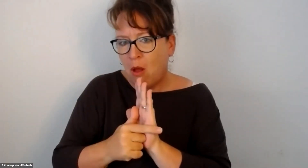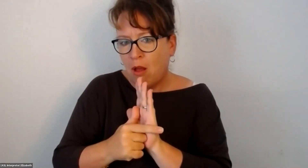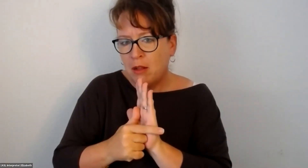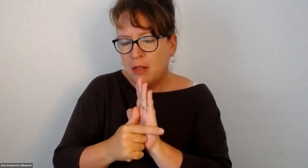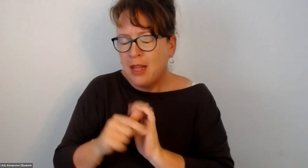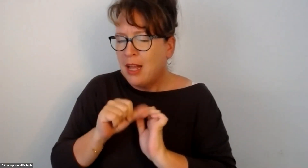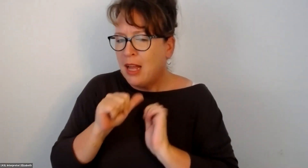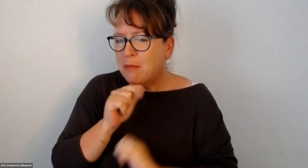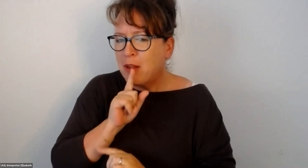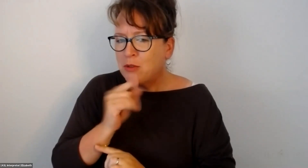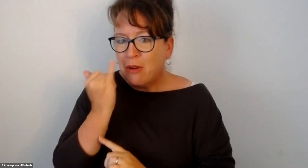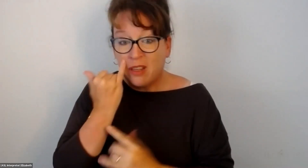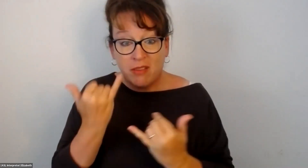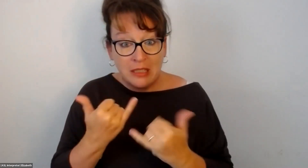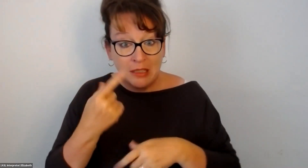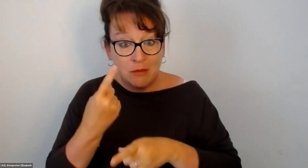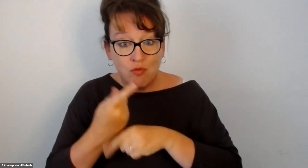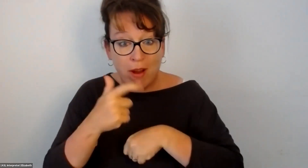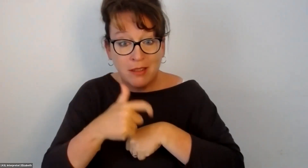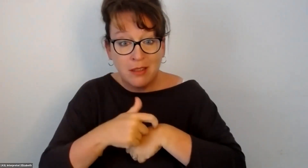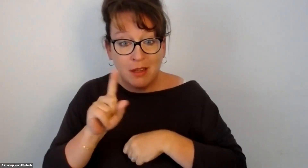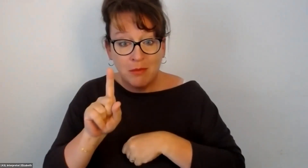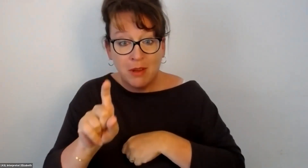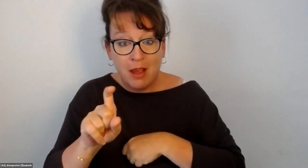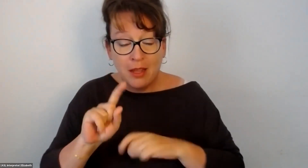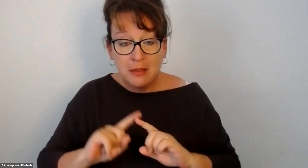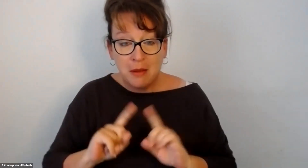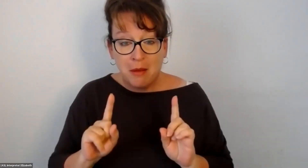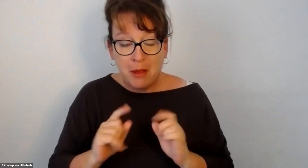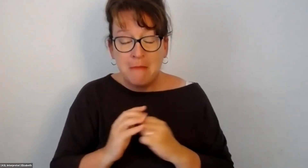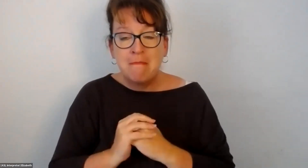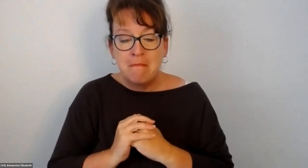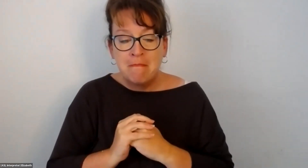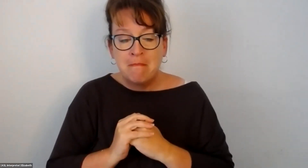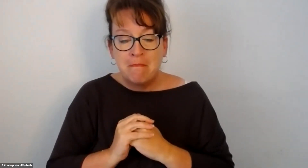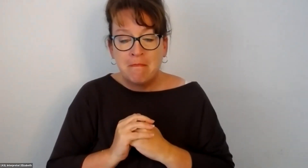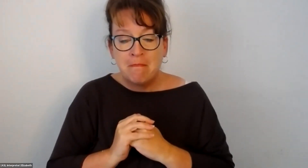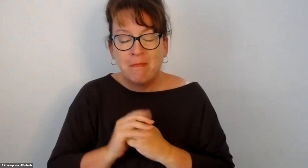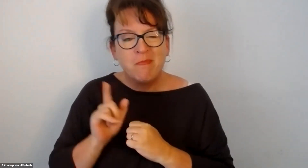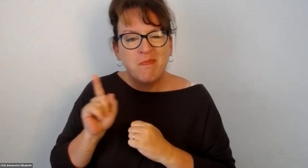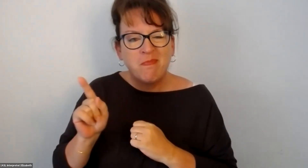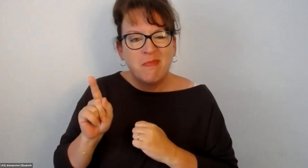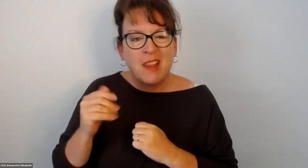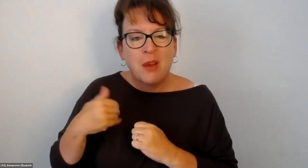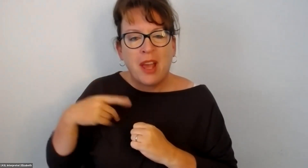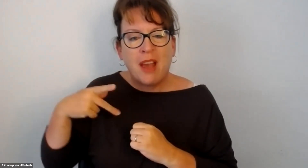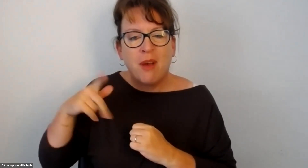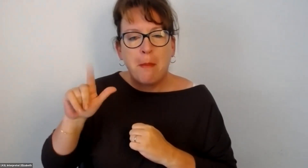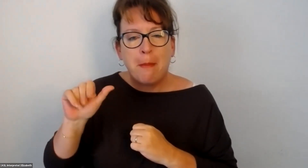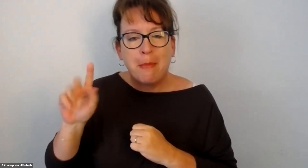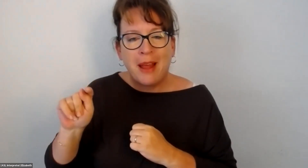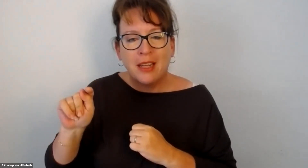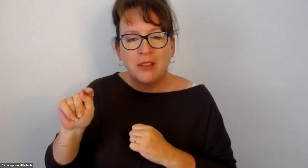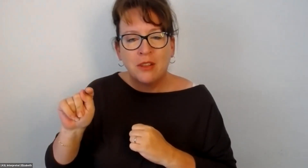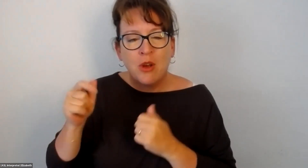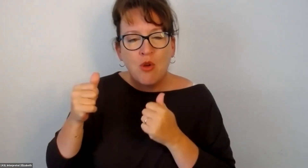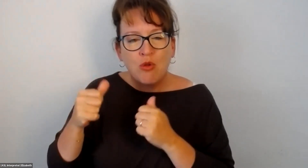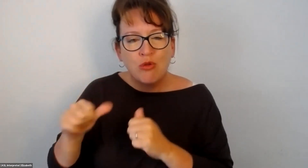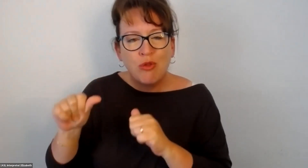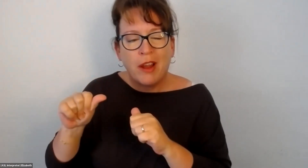about big projects that can move technologies in a large scale. And when we talk about technologies,